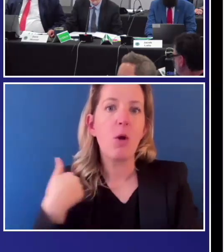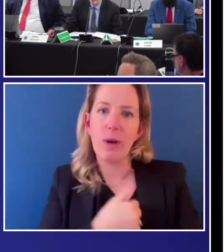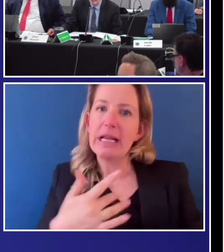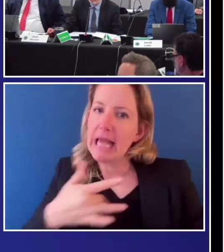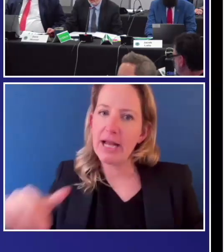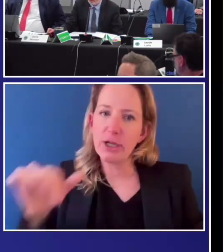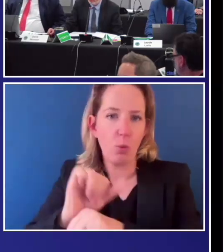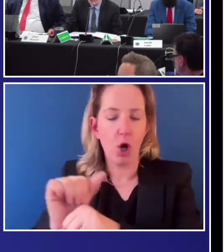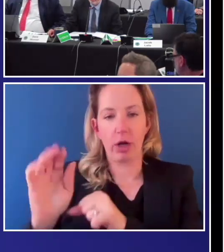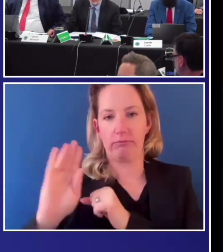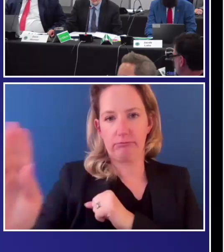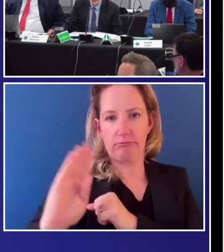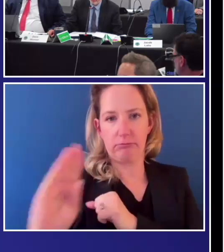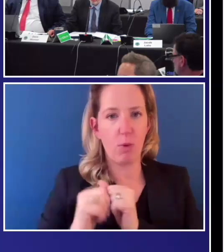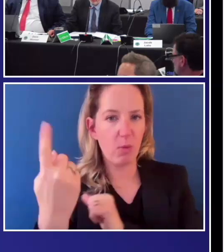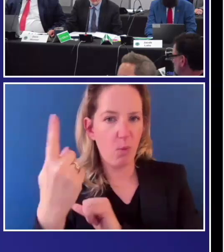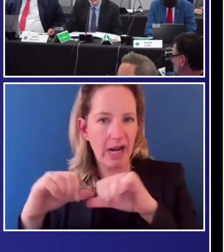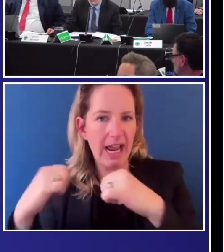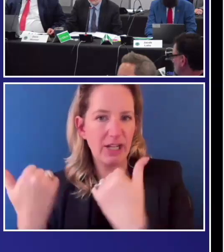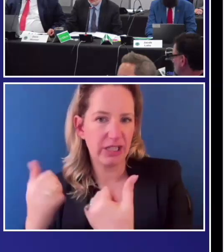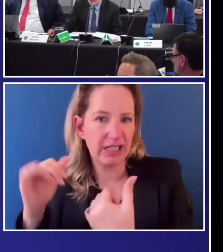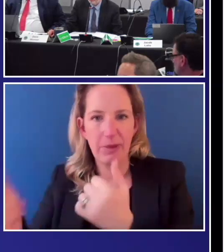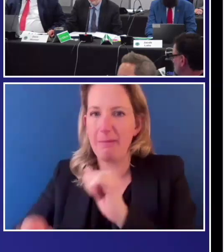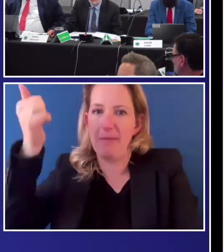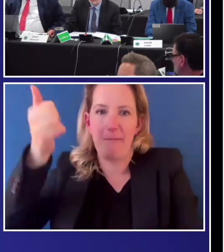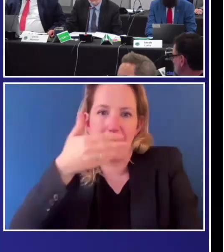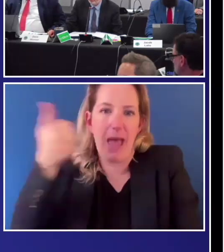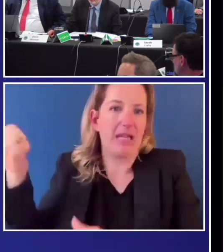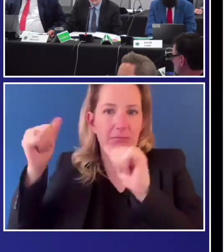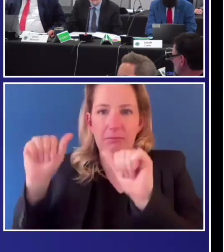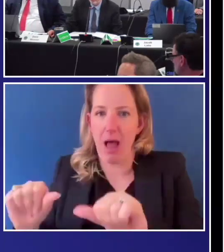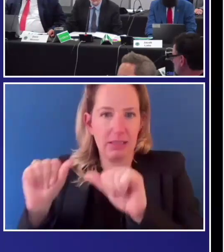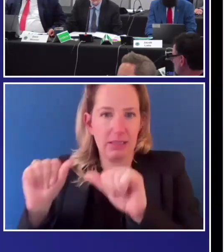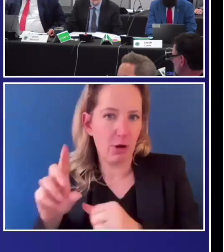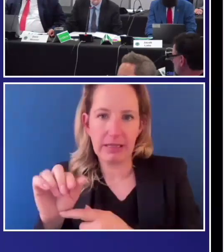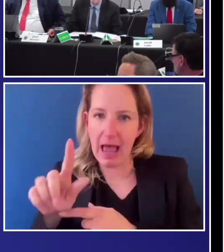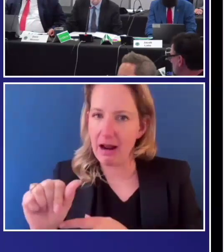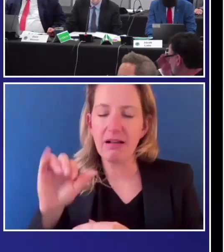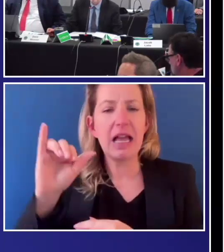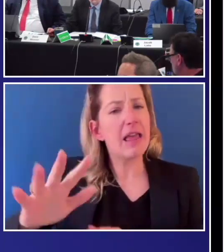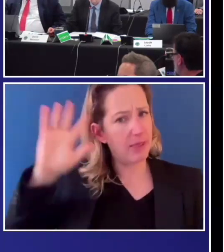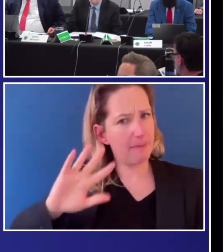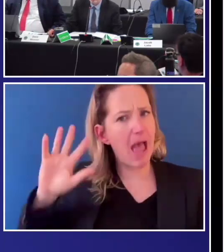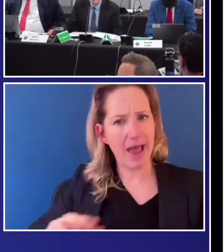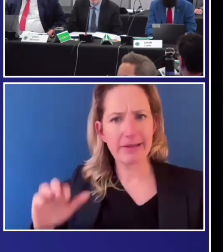primarily that has the best possible data, which in the past has been the Internal Revenue Service. But if we determine that